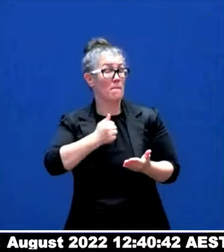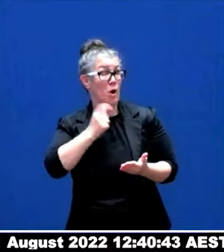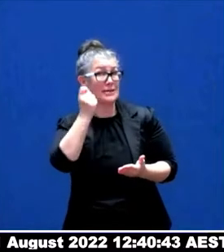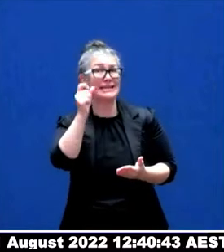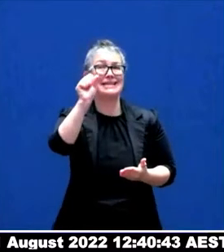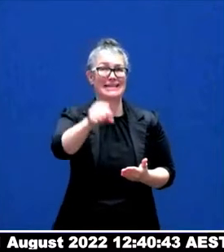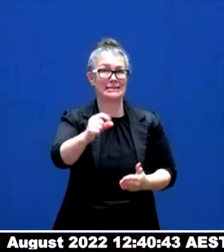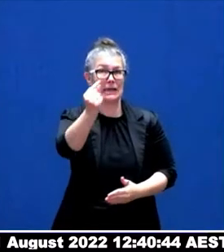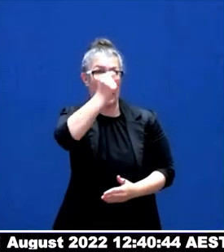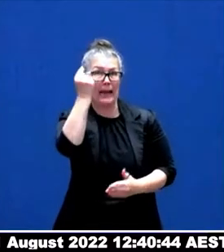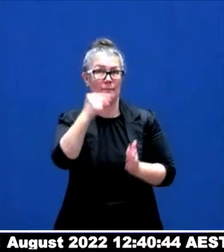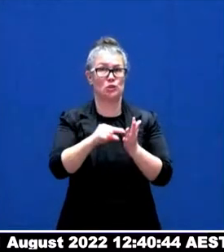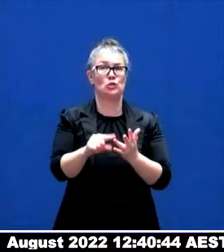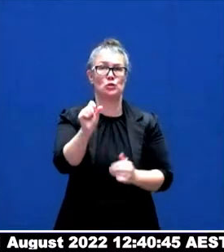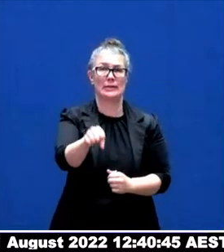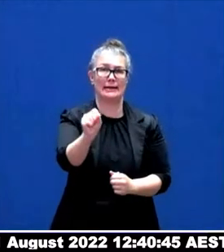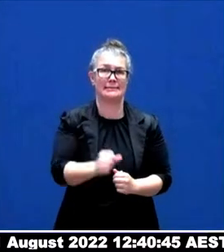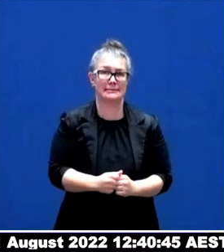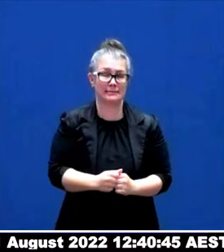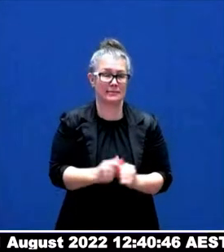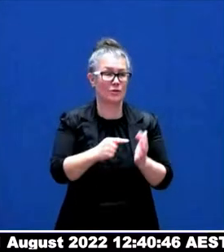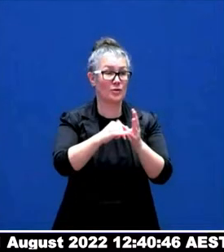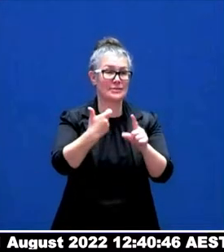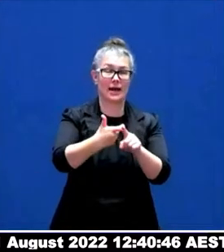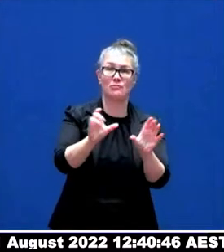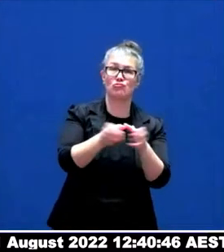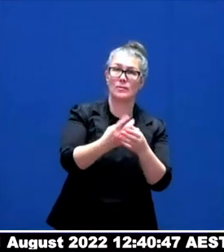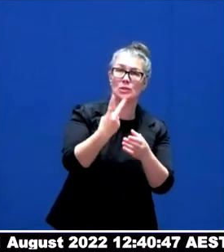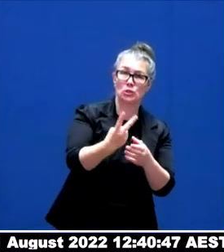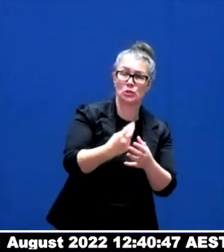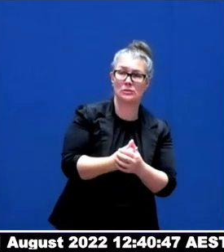So, the work for Tasking Group 2 is very much in its early iteration.